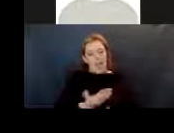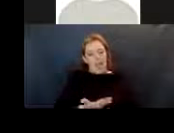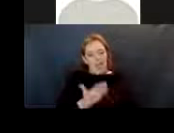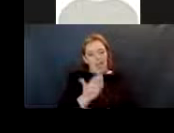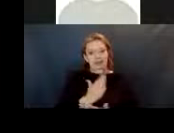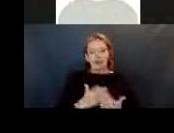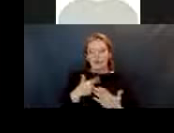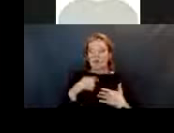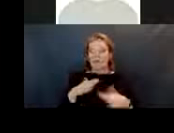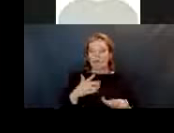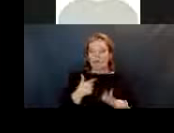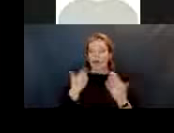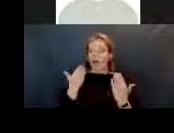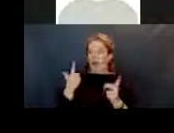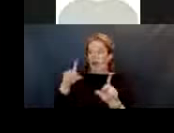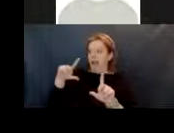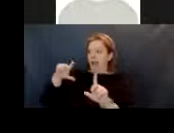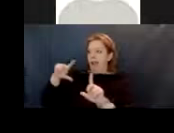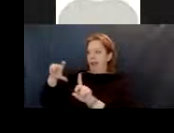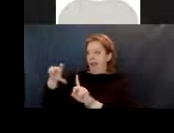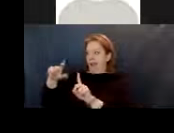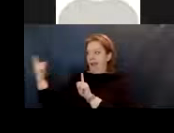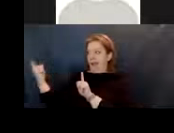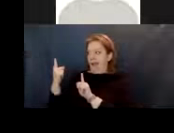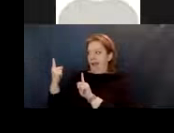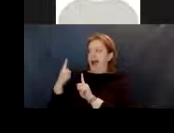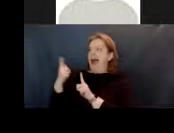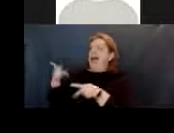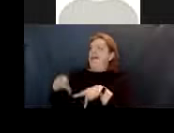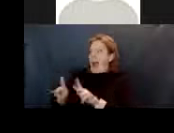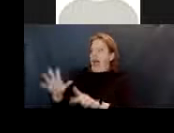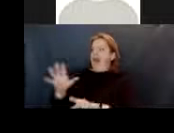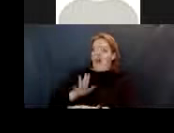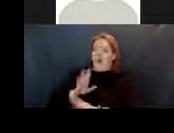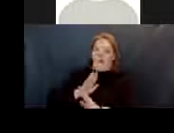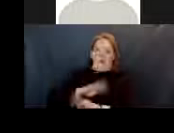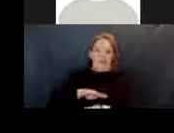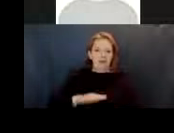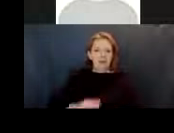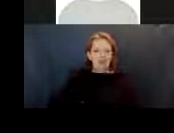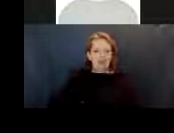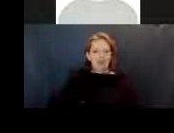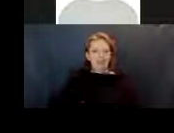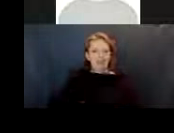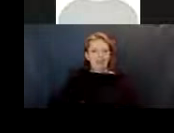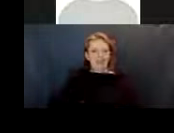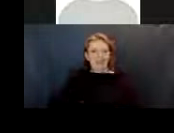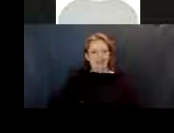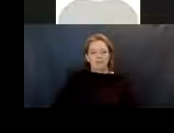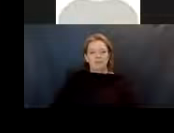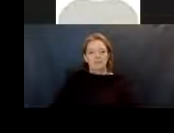along the street, but I don't know, it's always important for me to find and make friends